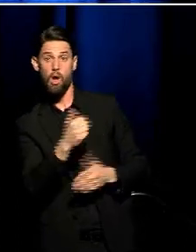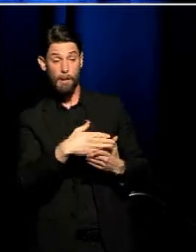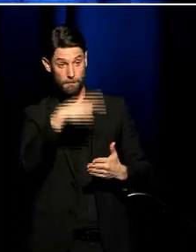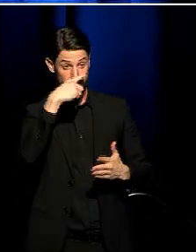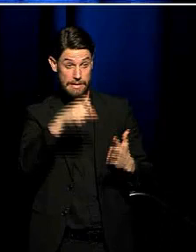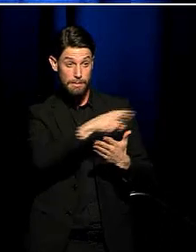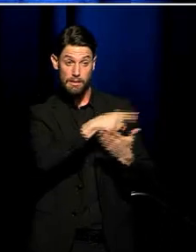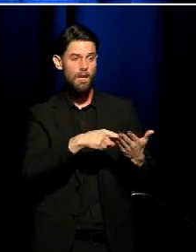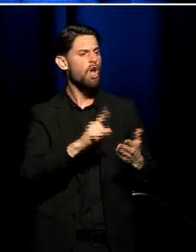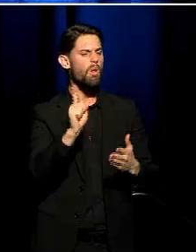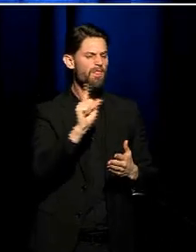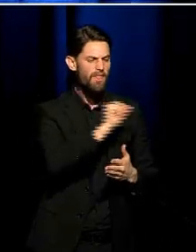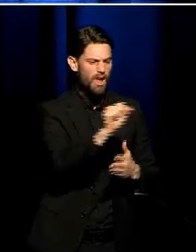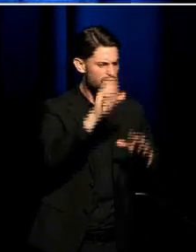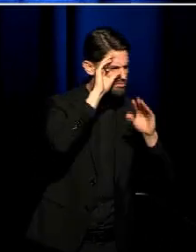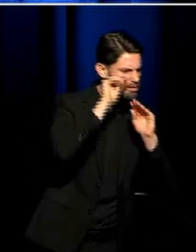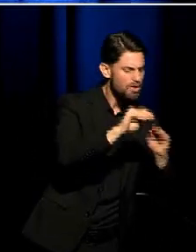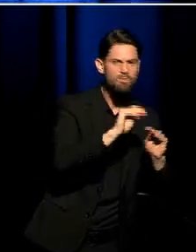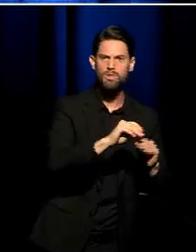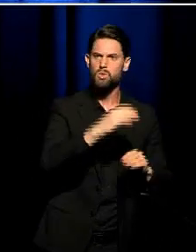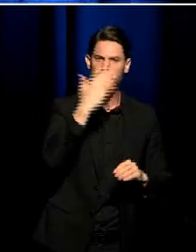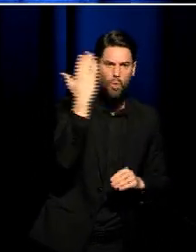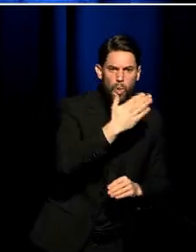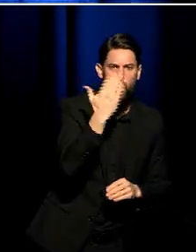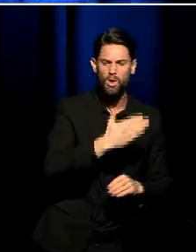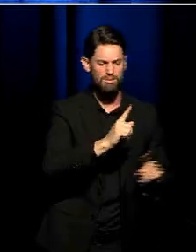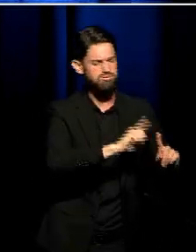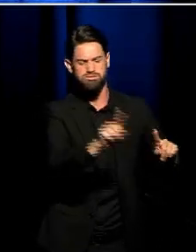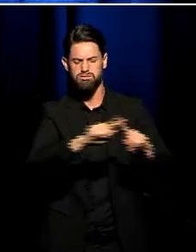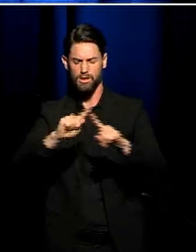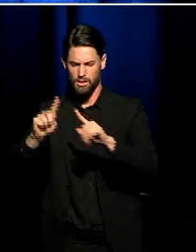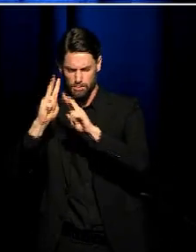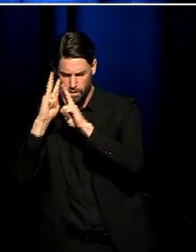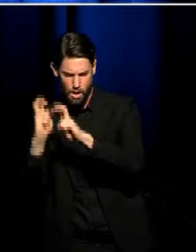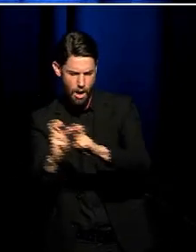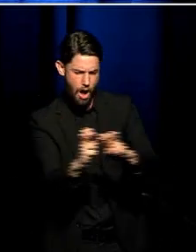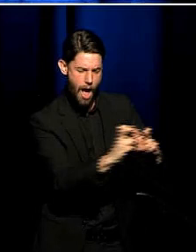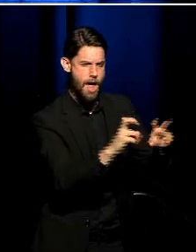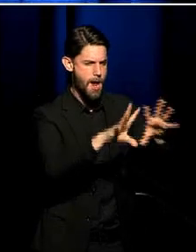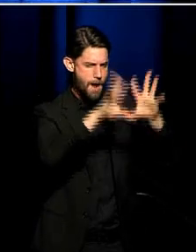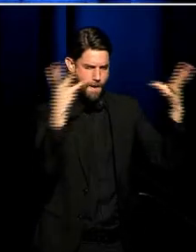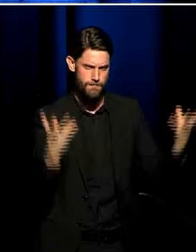or context; (f) all aspects of quality and safety of services, including informal